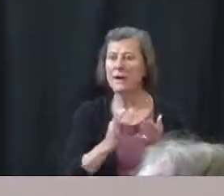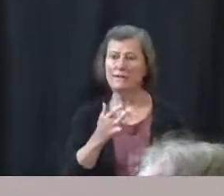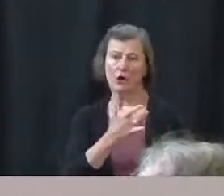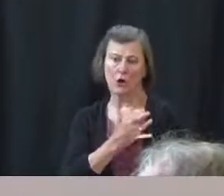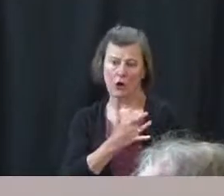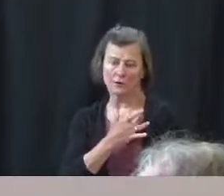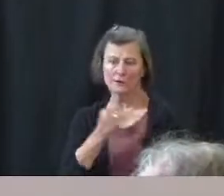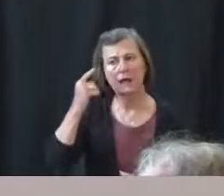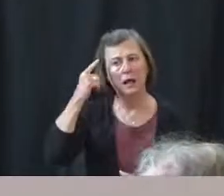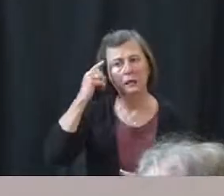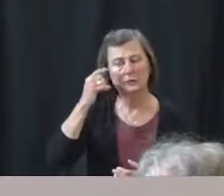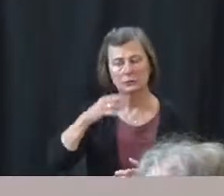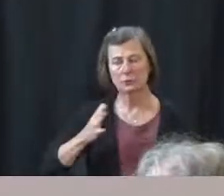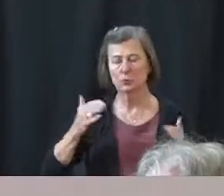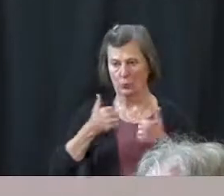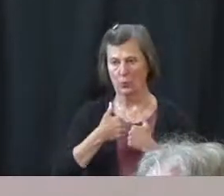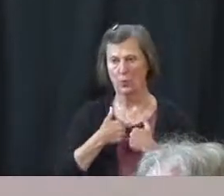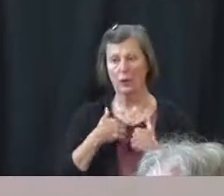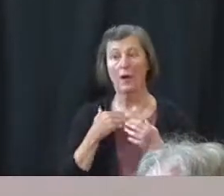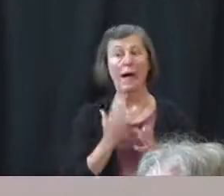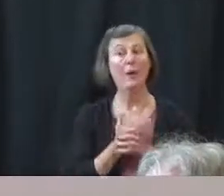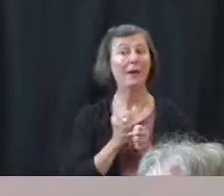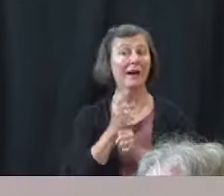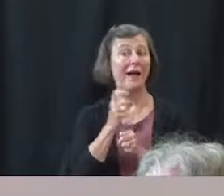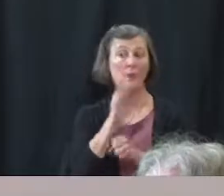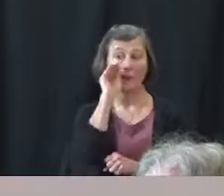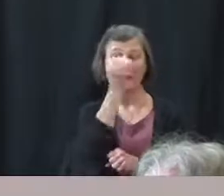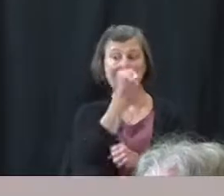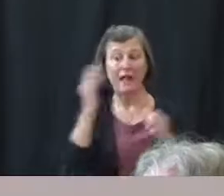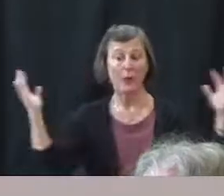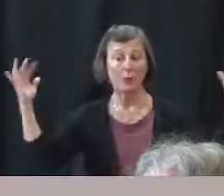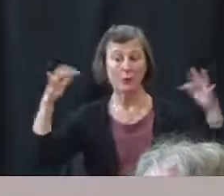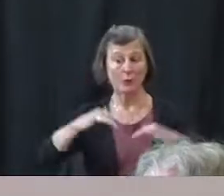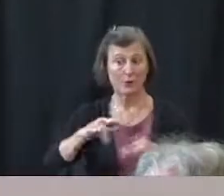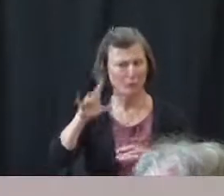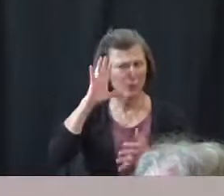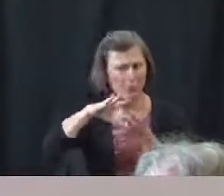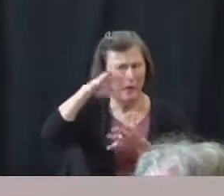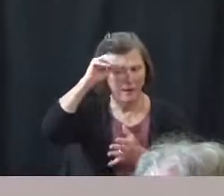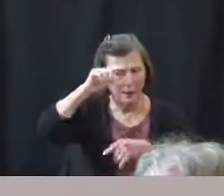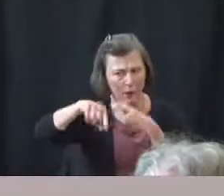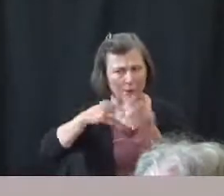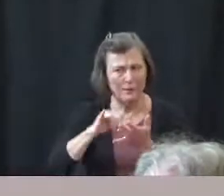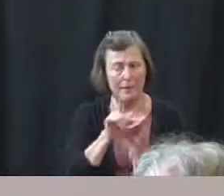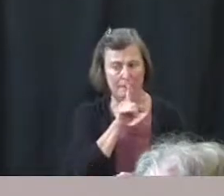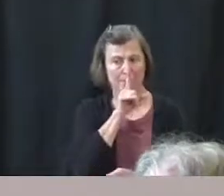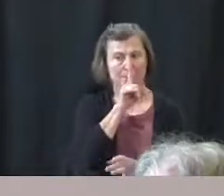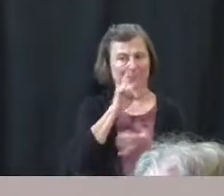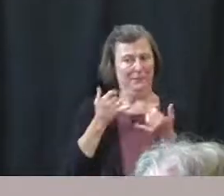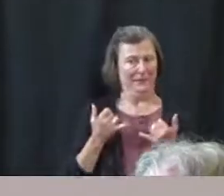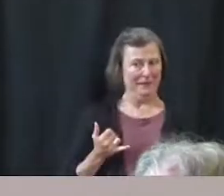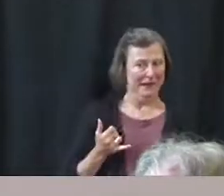It's our annual flower communion and you'll learn about this during the service so I won't say anything more about that right now.